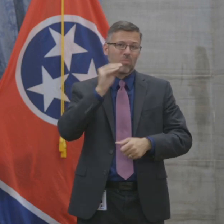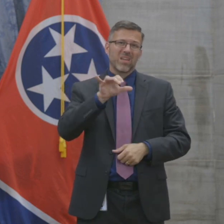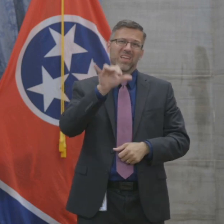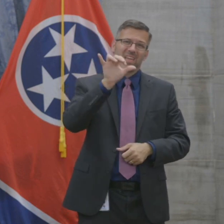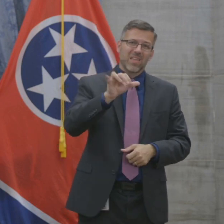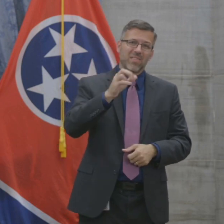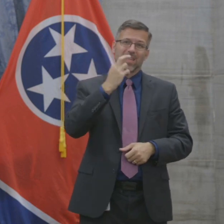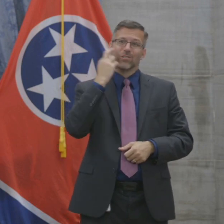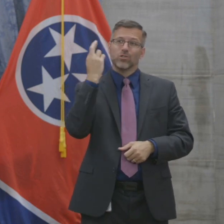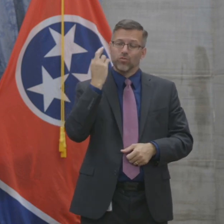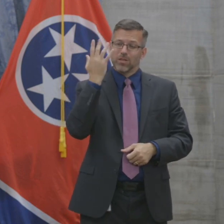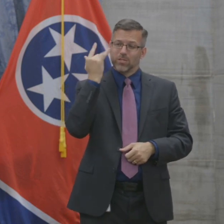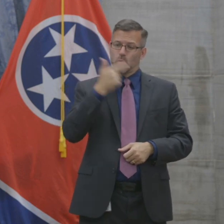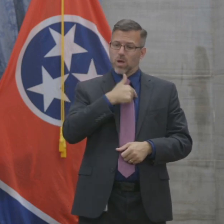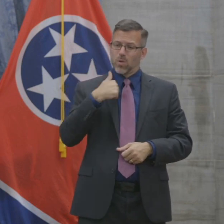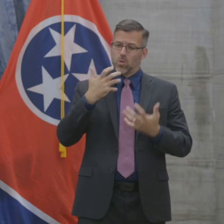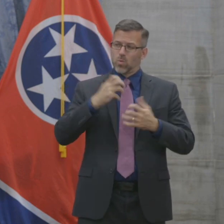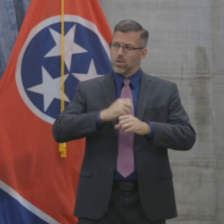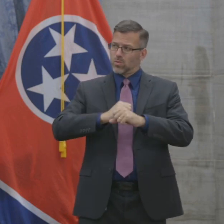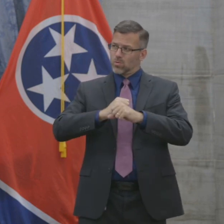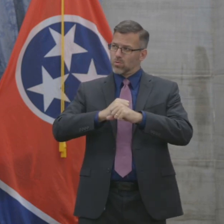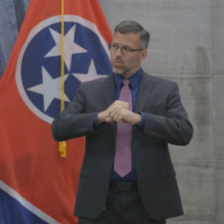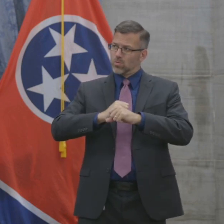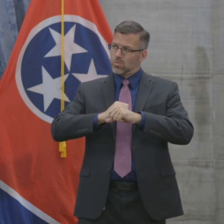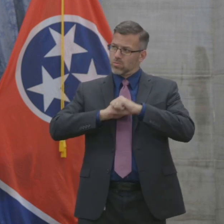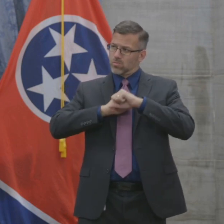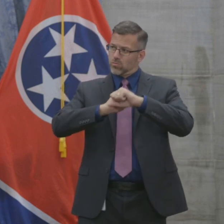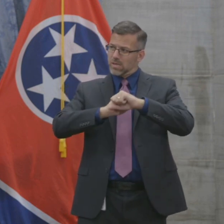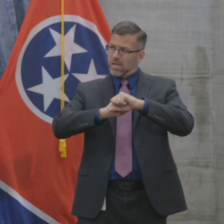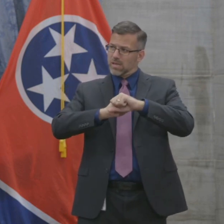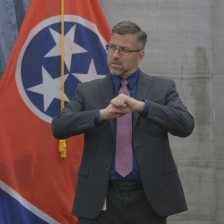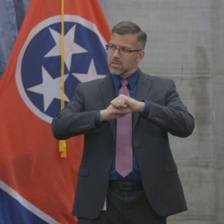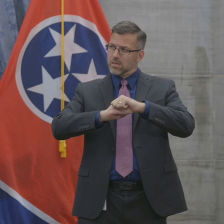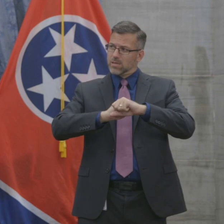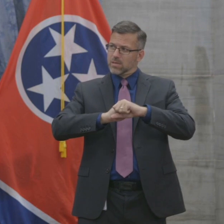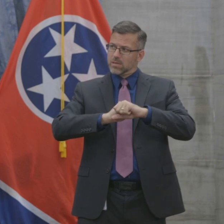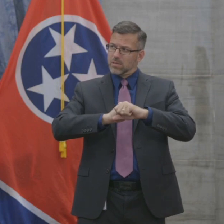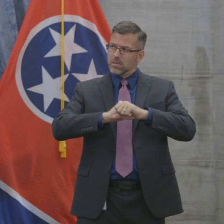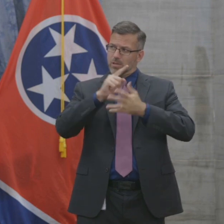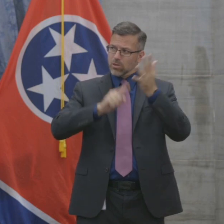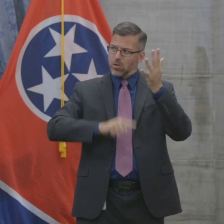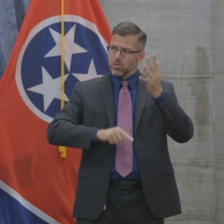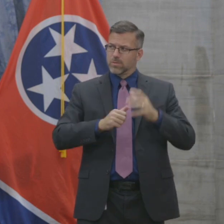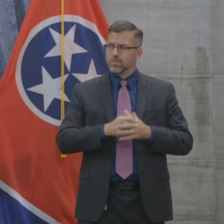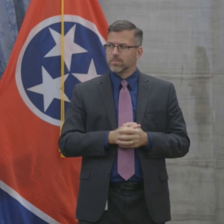what? Those families have -- let me just say, a tremendous --